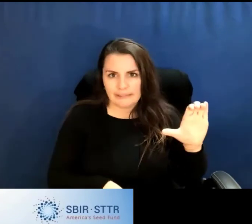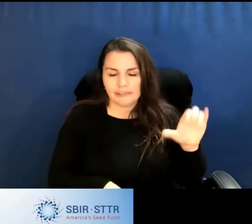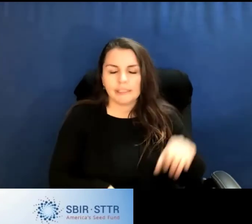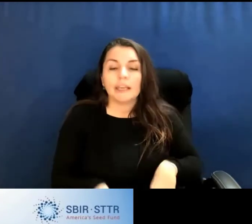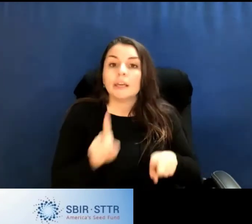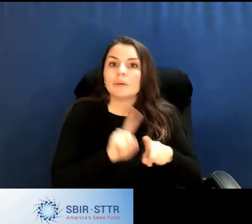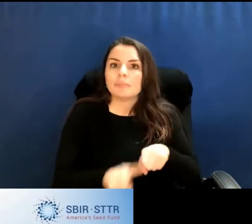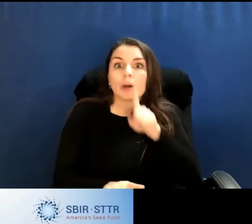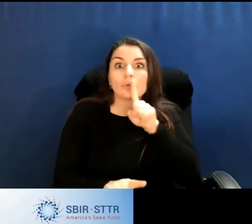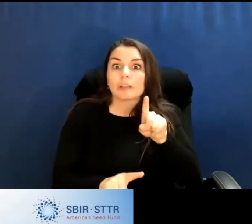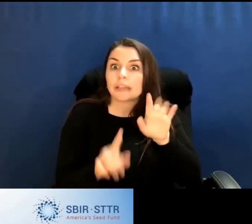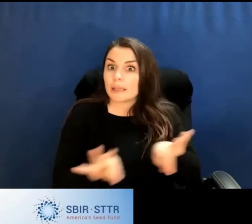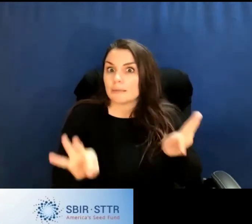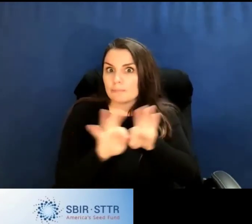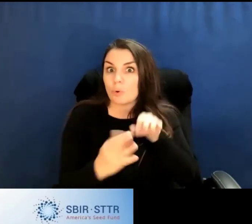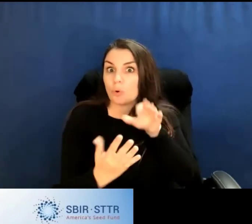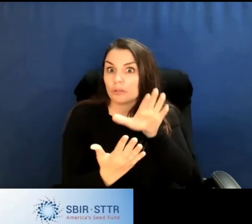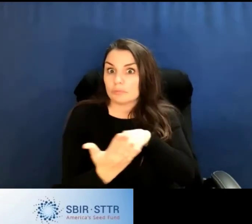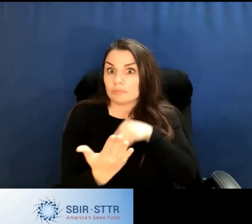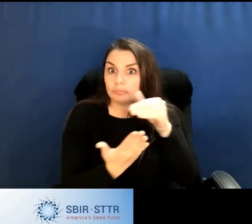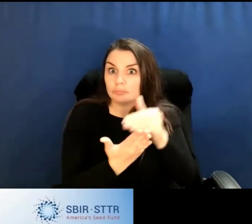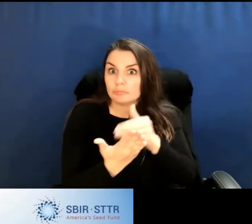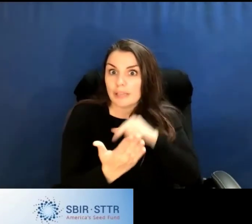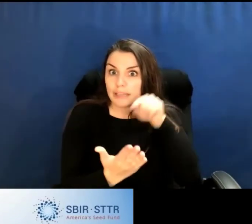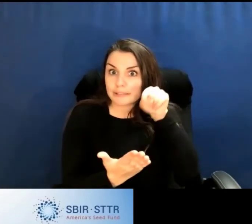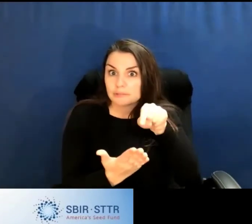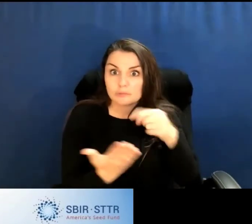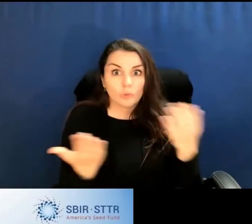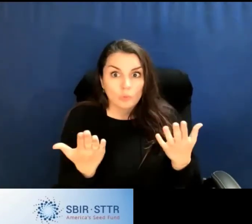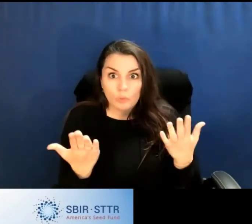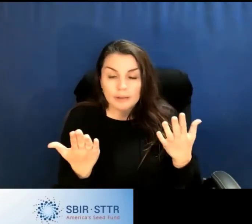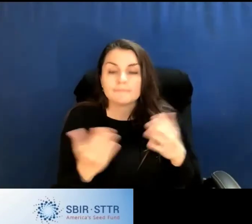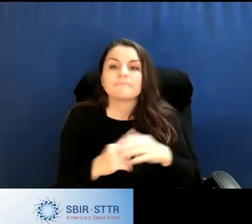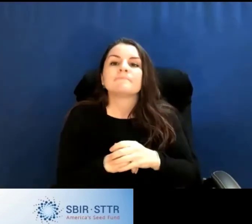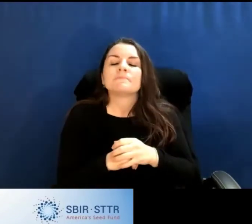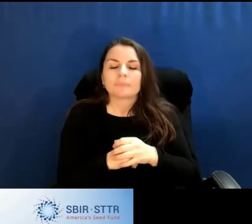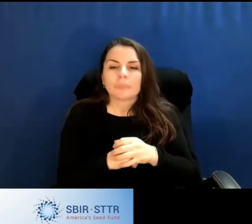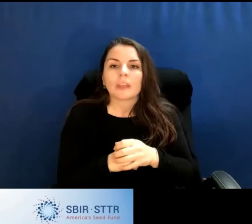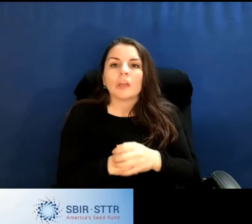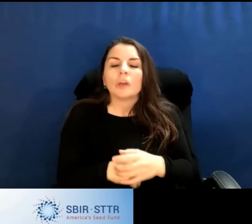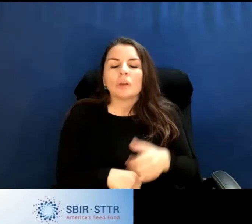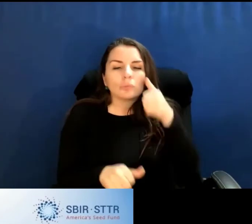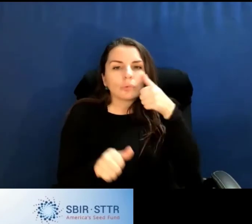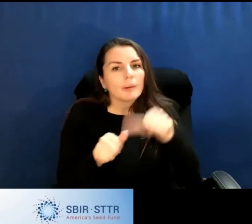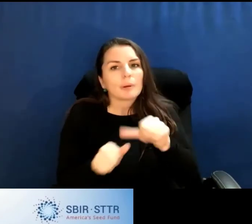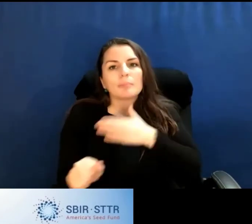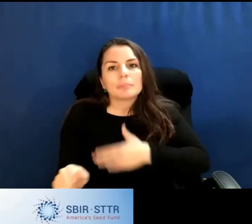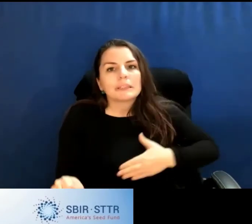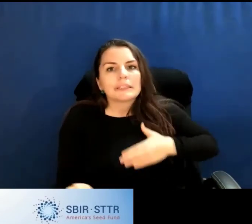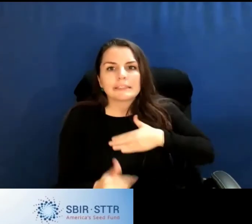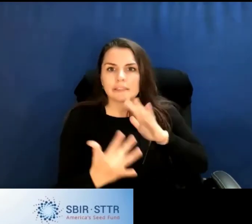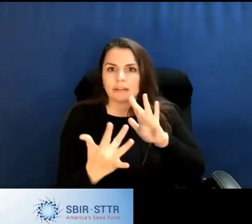if you take away nothing else from this conversation today, is to please reach out and talk to your program officers.